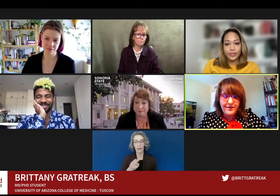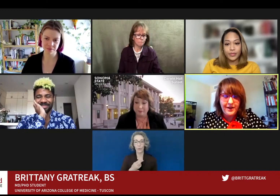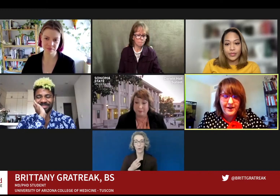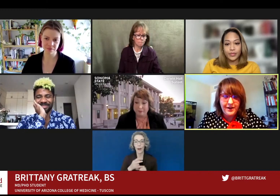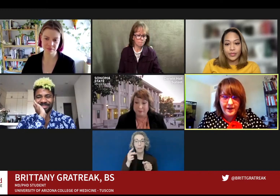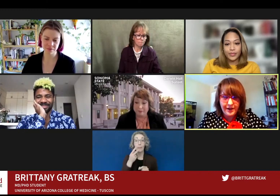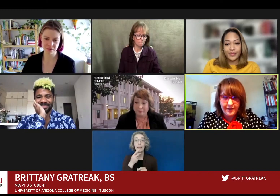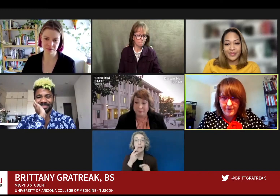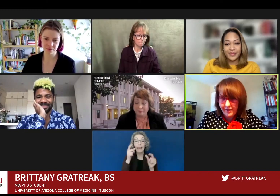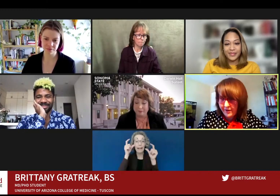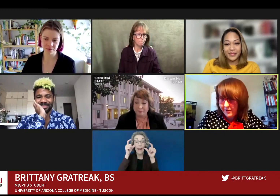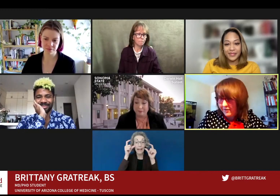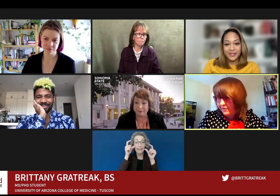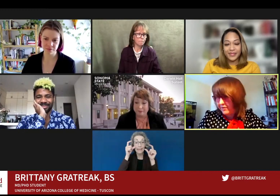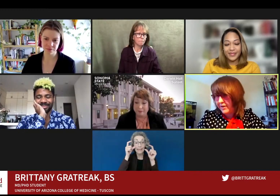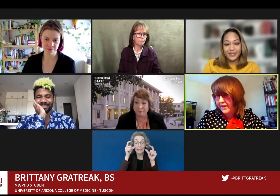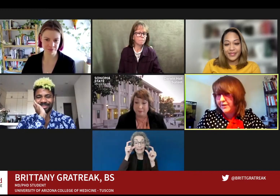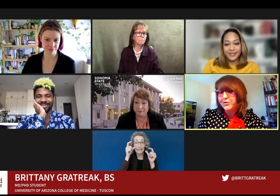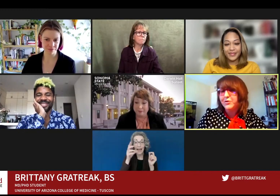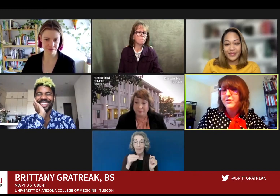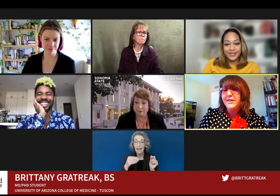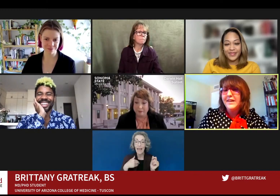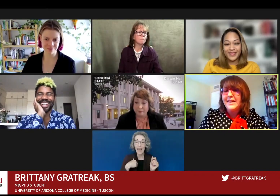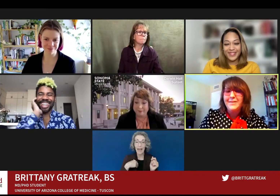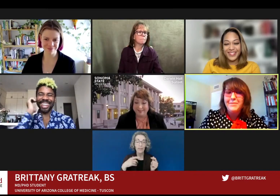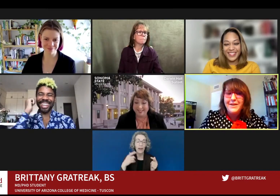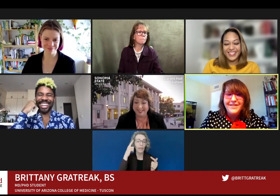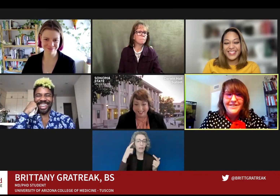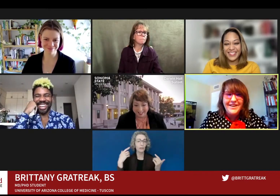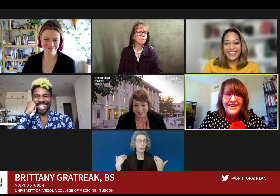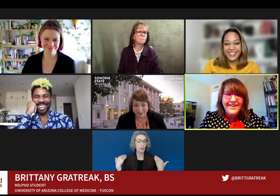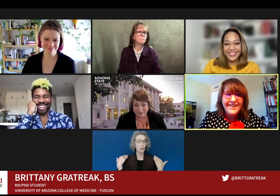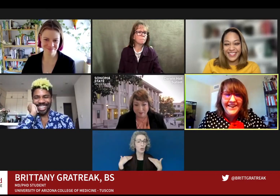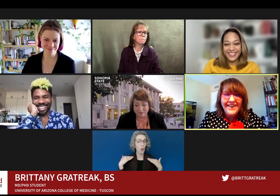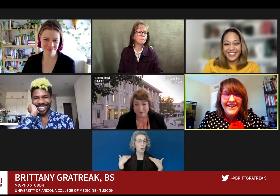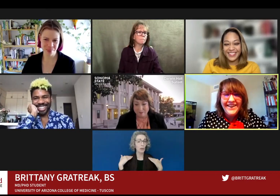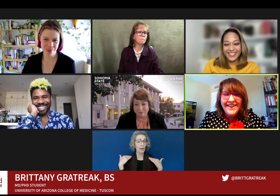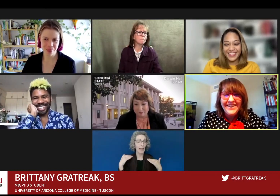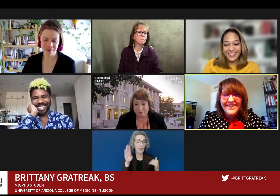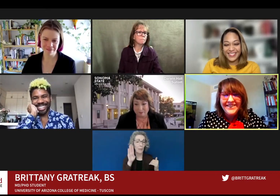wearing pink glasses, and I have thick shoulder leg brownish hair and